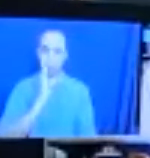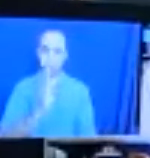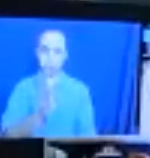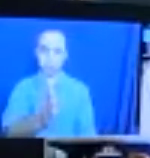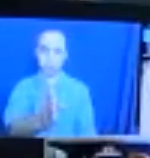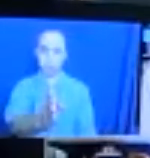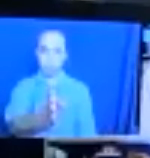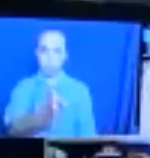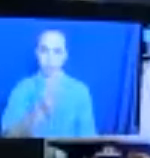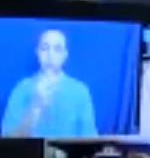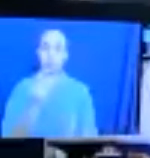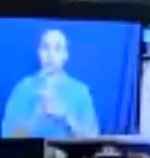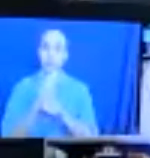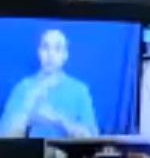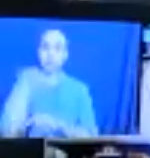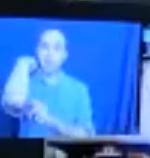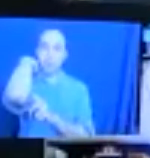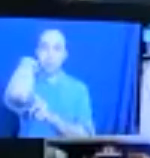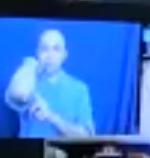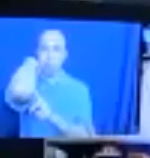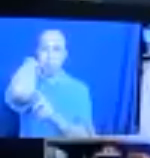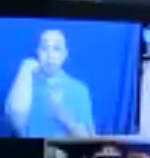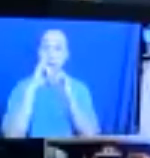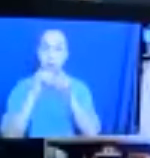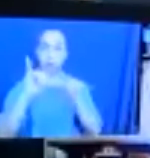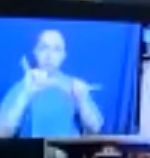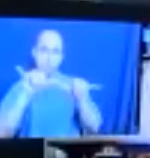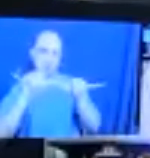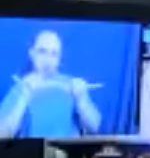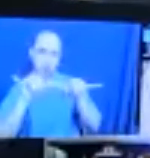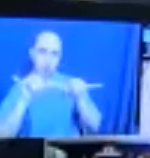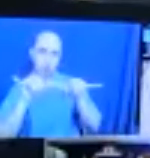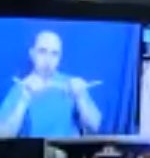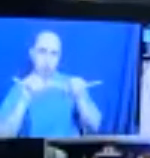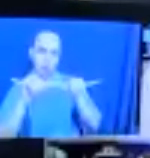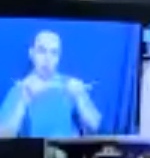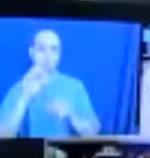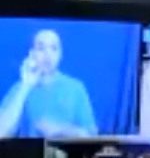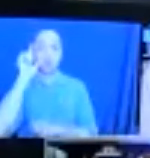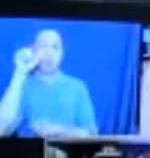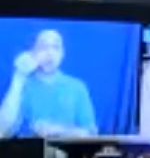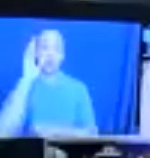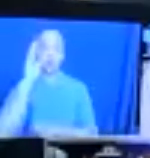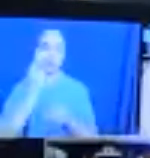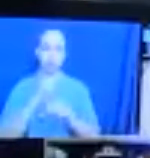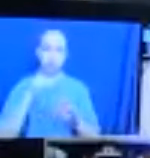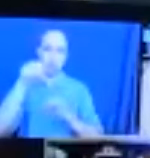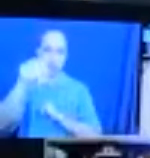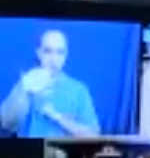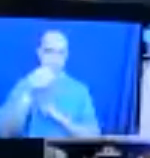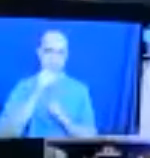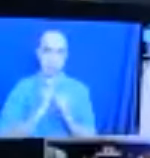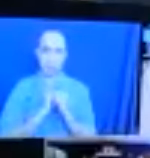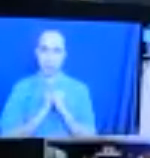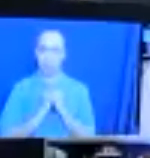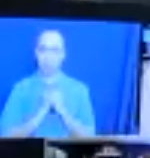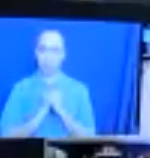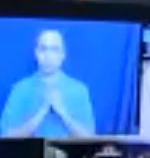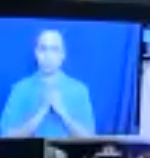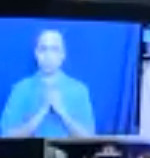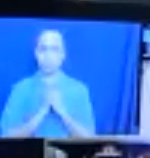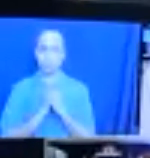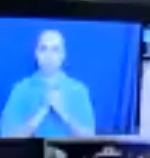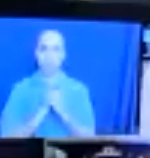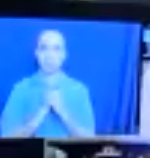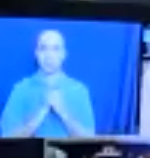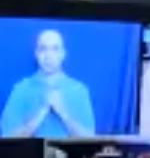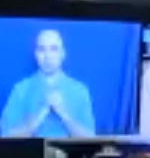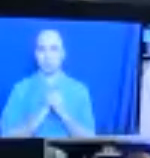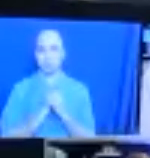I'M USING MY ELBOWS TO MEASURE. BECAUSE LATER I USE A PUNCH.